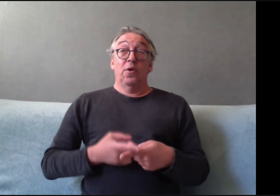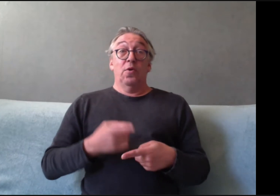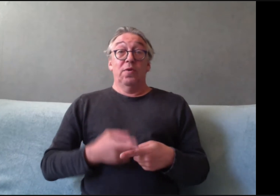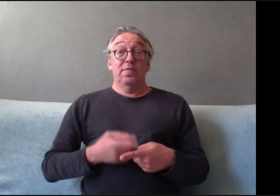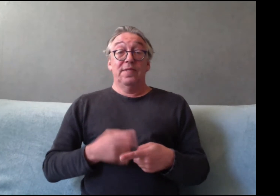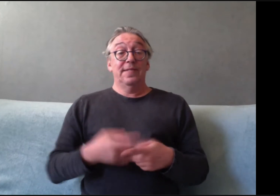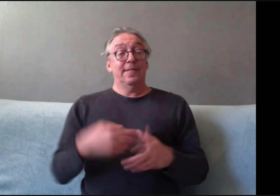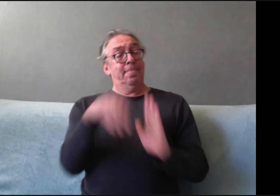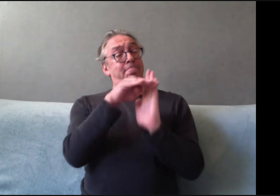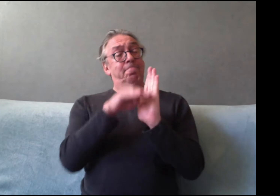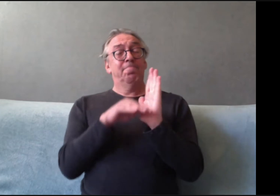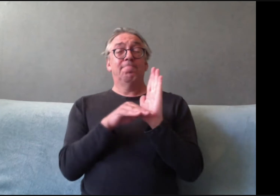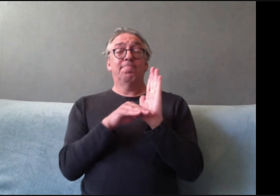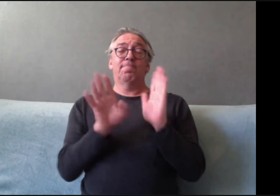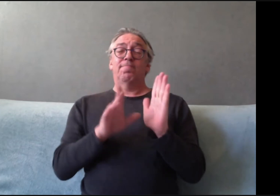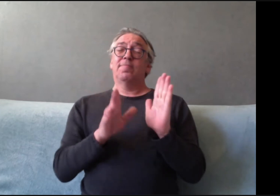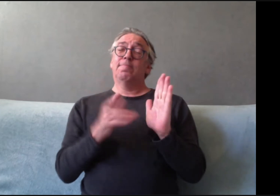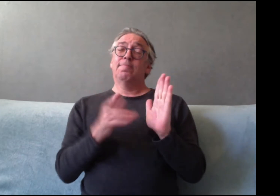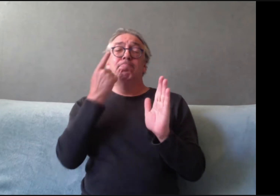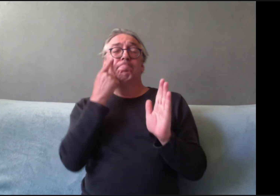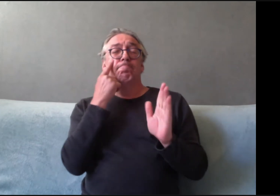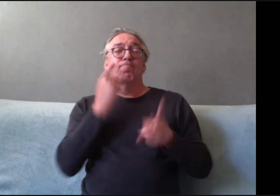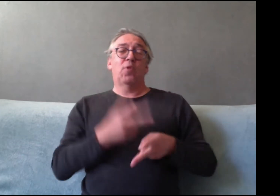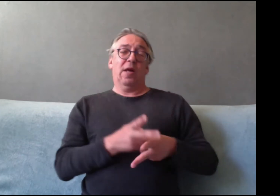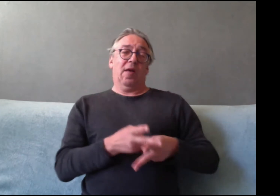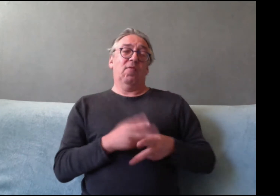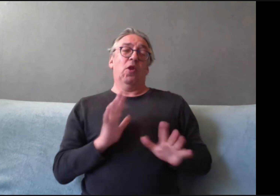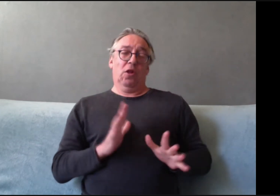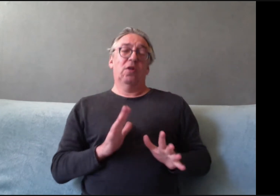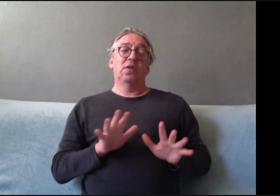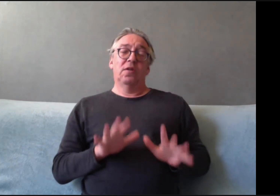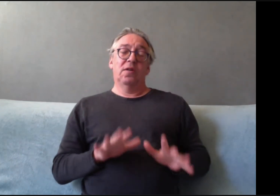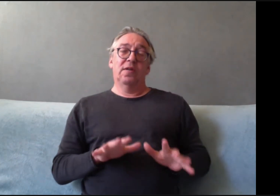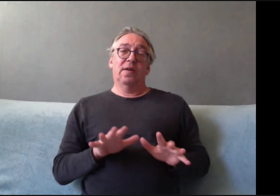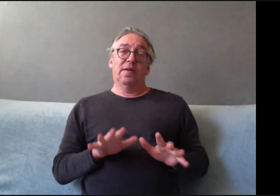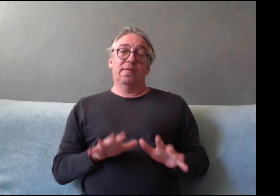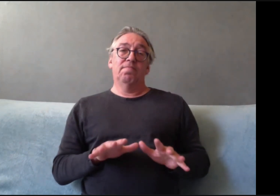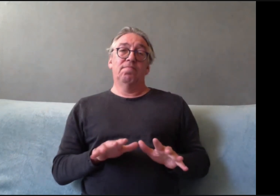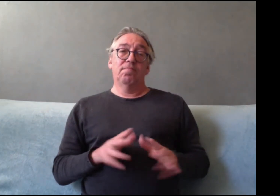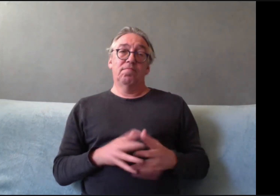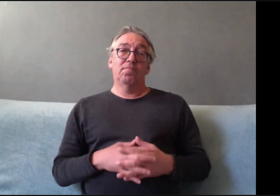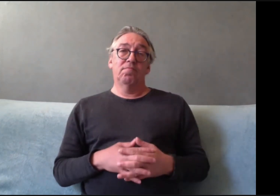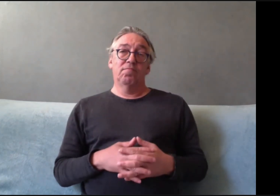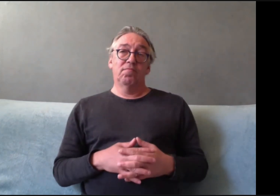the suggestion in many areas that we're concern